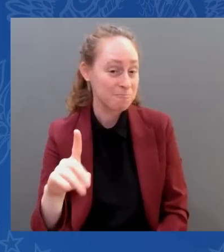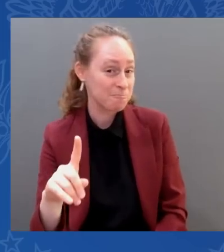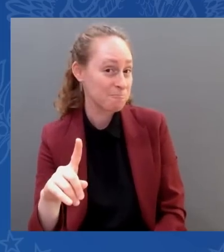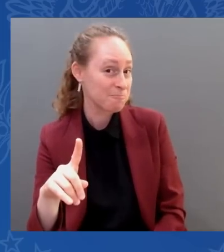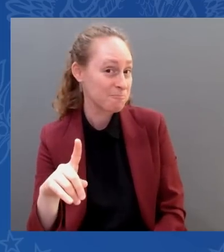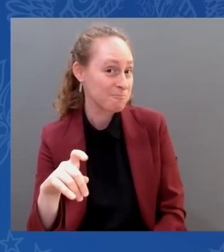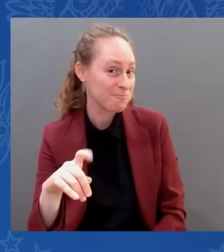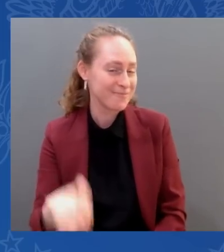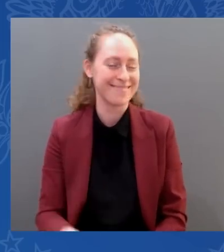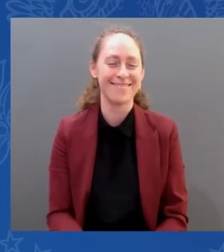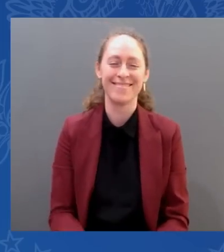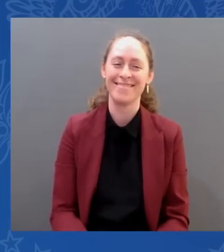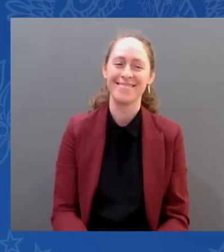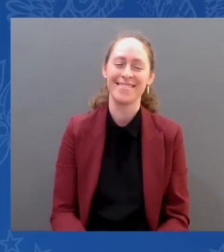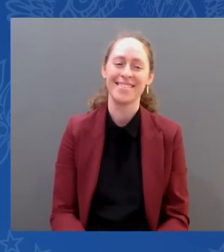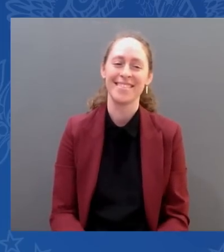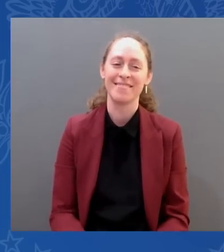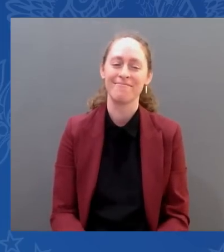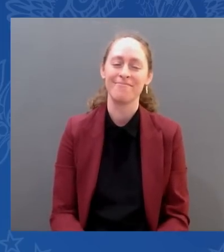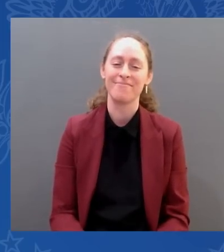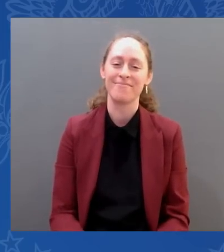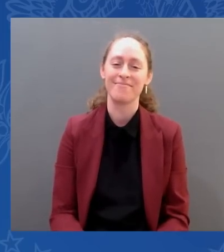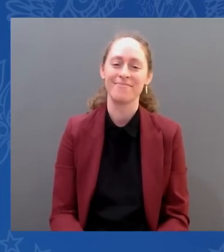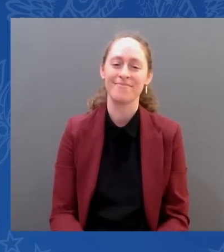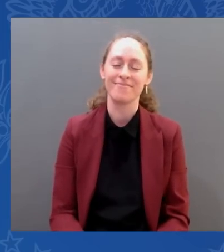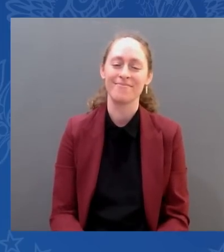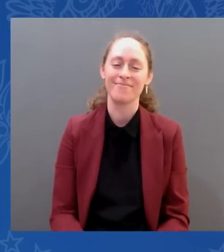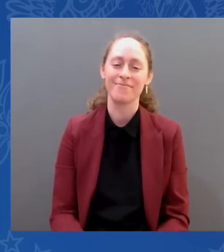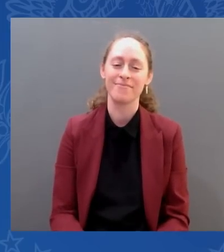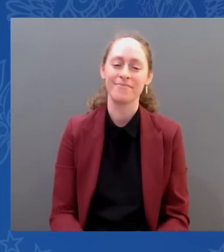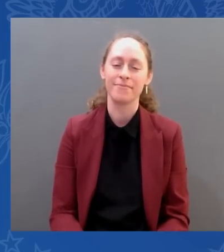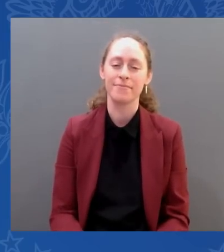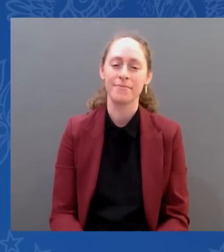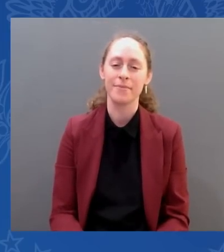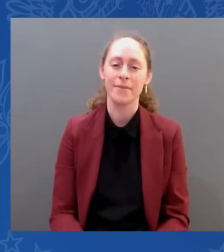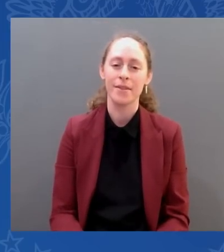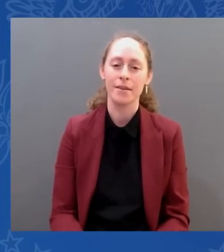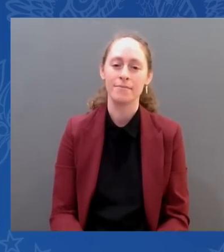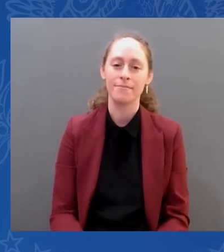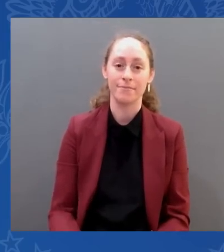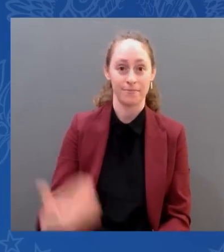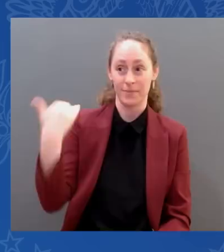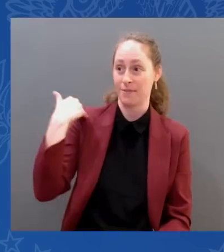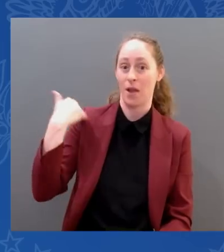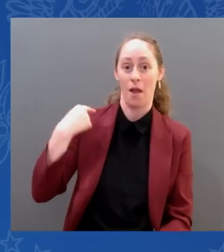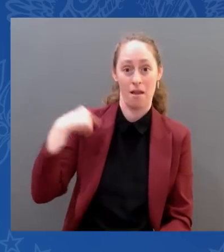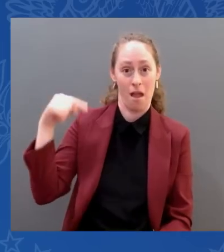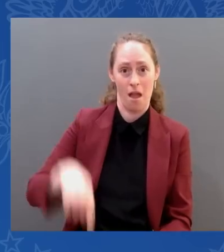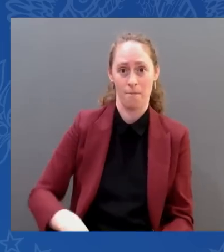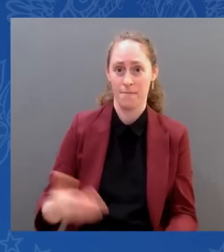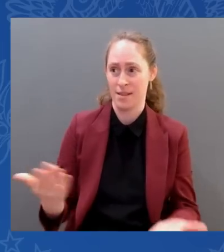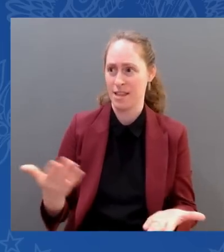a couple years ago to try to get things moving. Everybody did -- management, labor, the elected leaders.